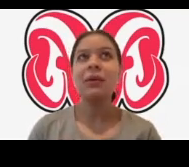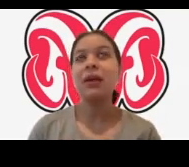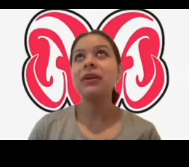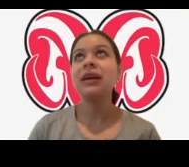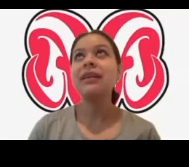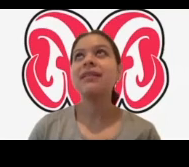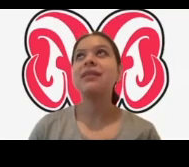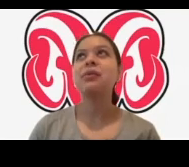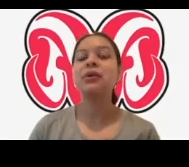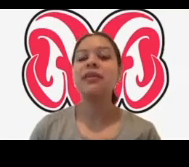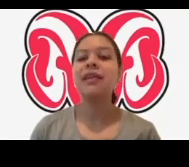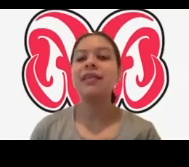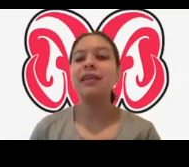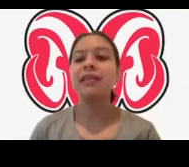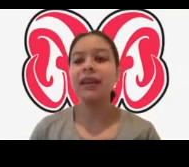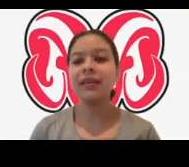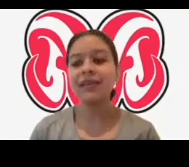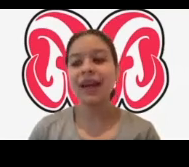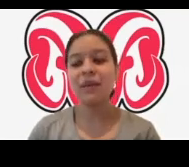what I realized when we were discussing these things is that,